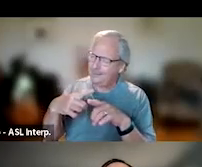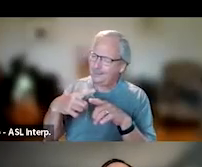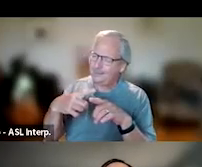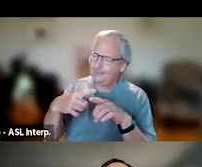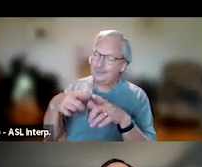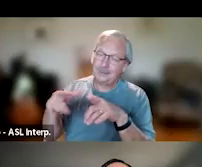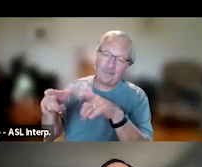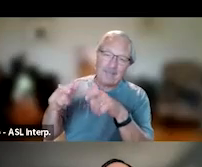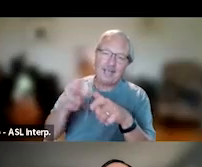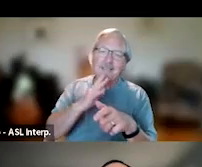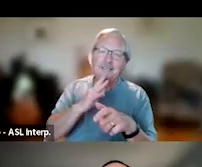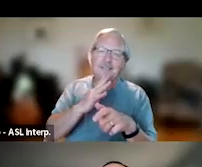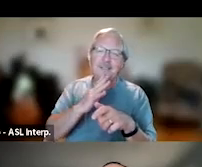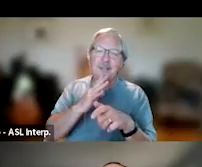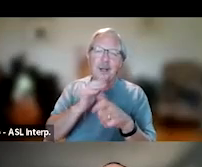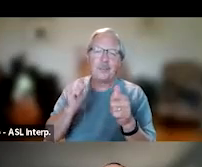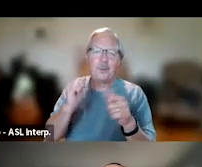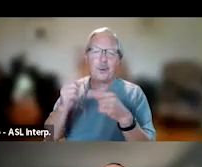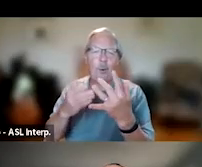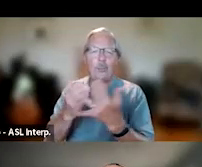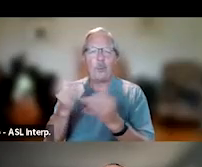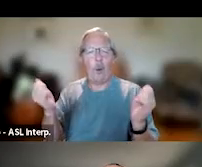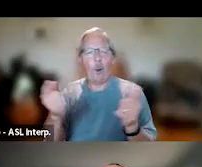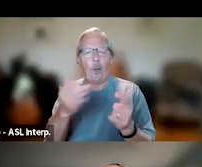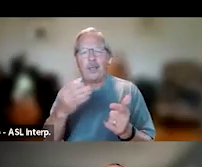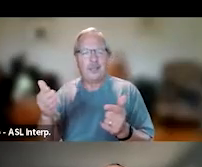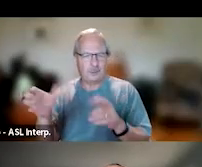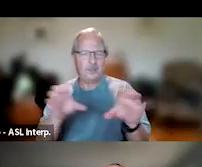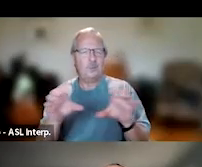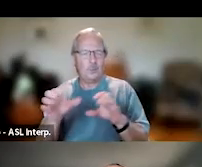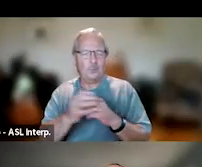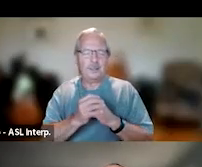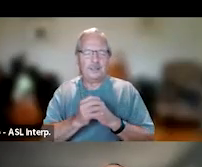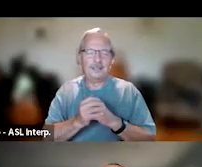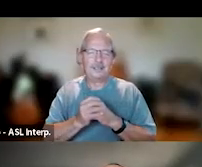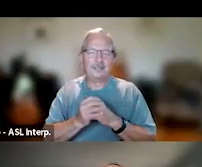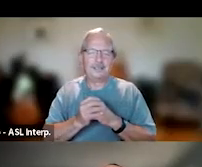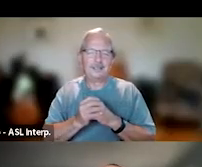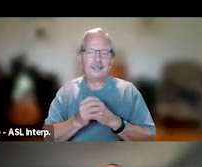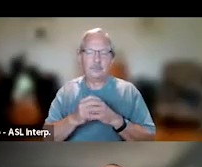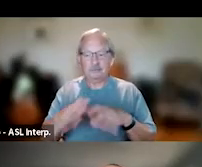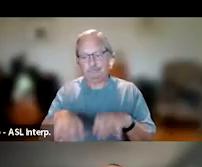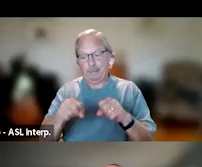as we can go through all of the stuff we go through. We have spent a lot of time with you all as well